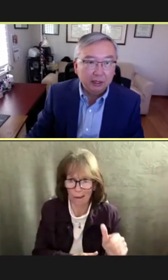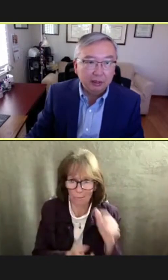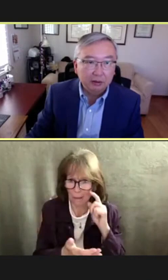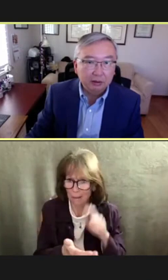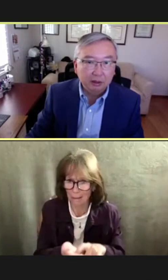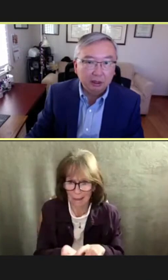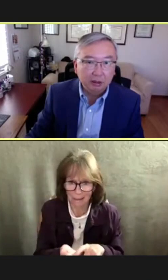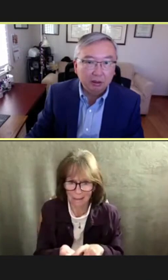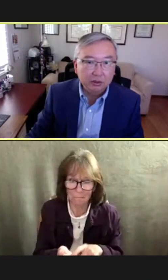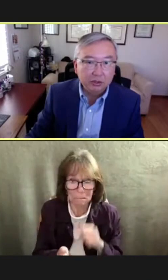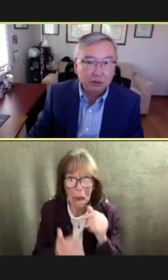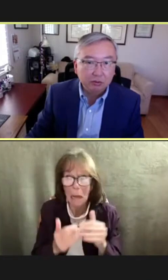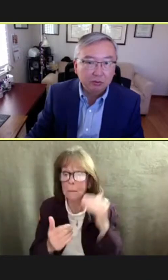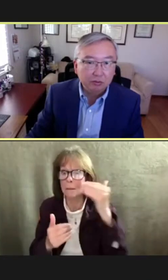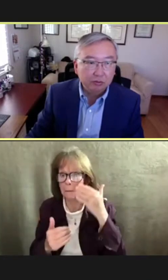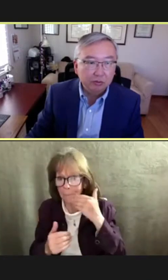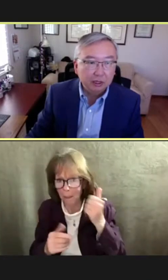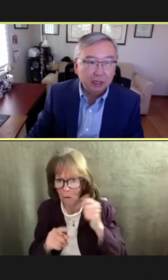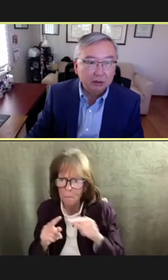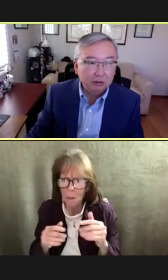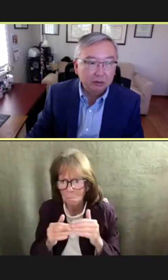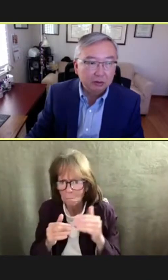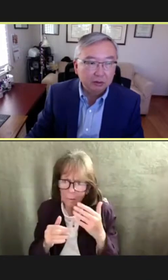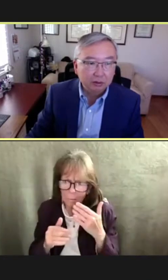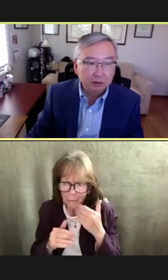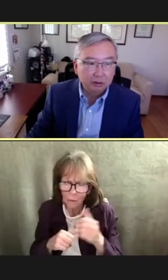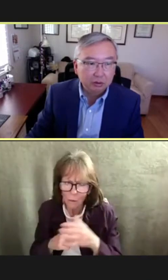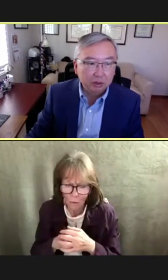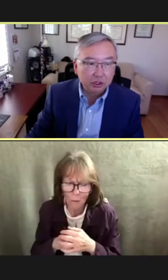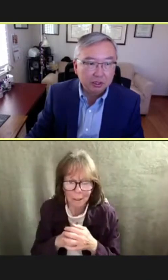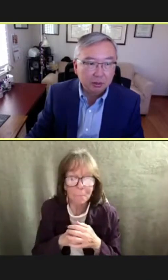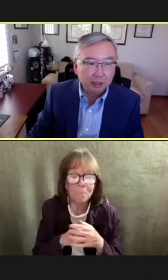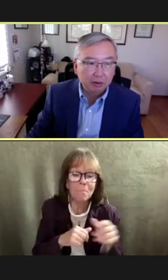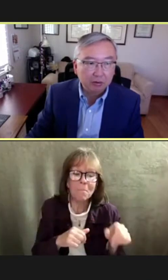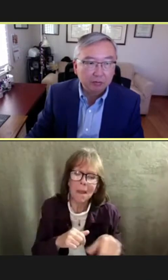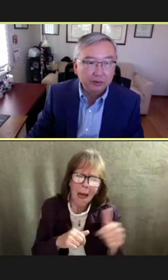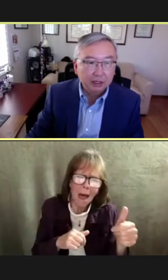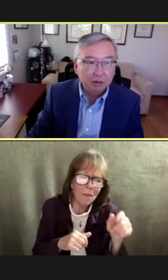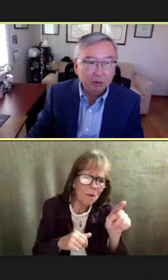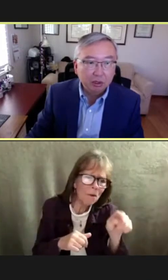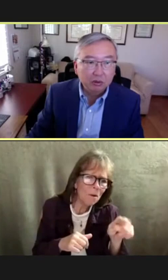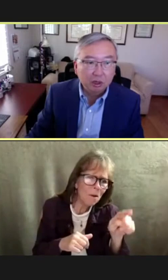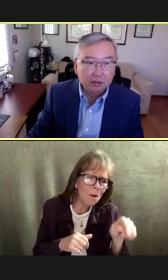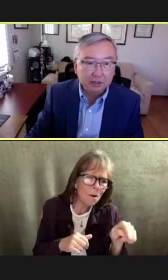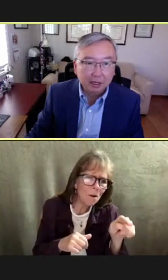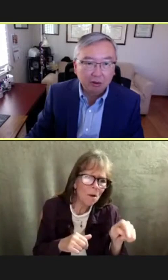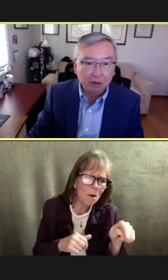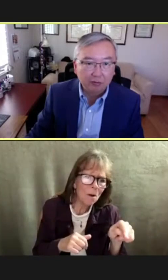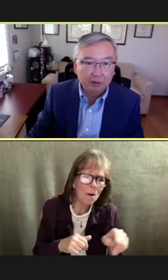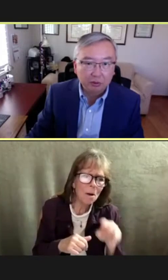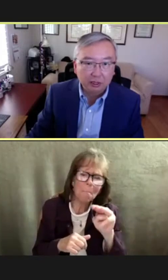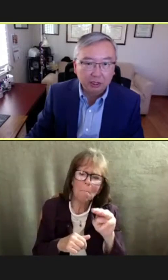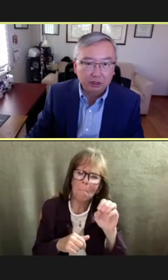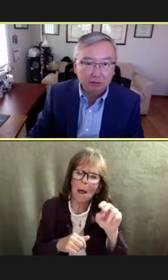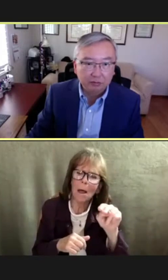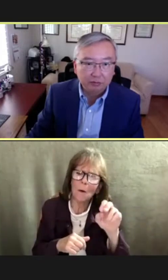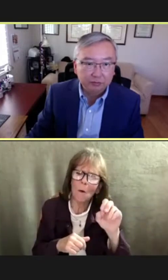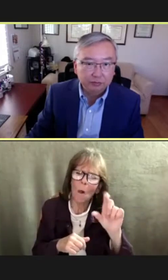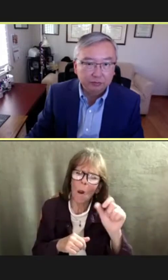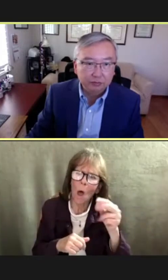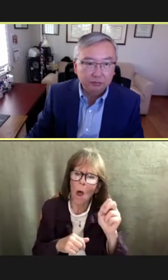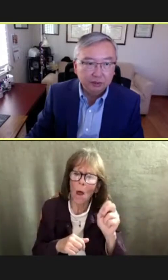And also, other questions about monolog style of communication.